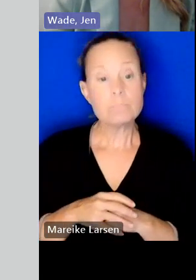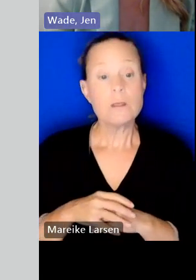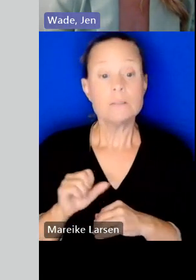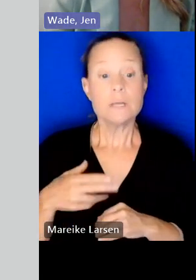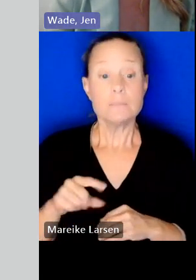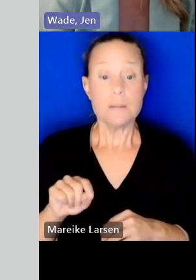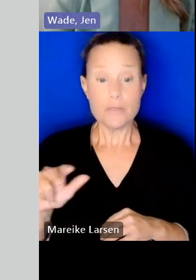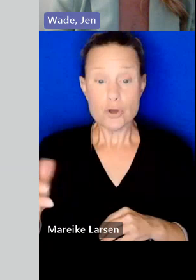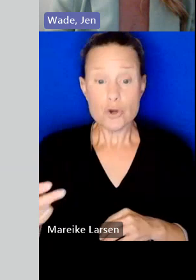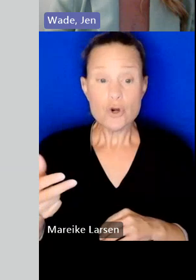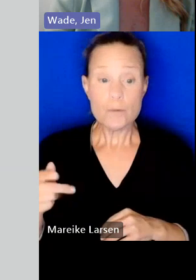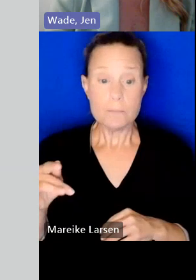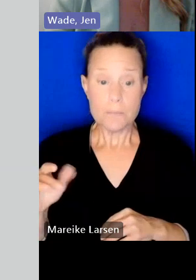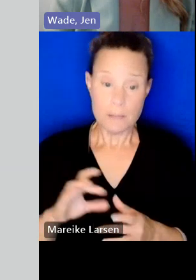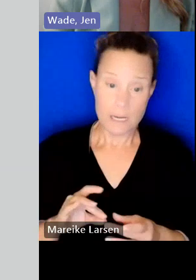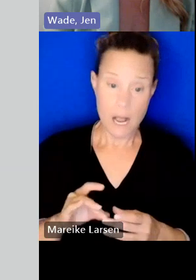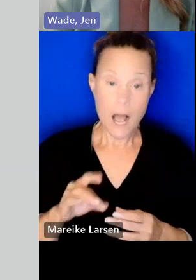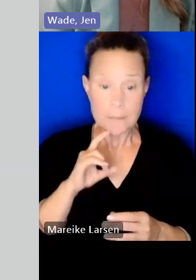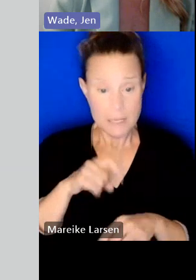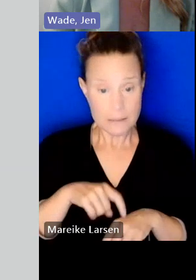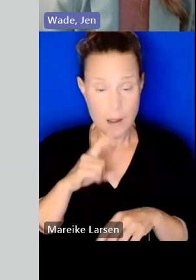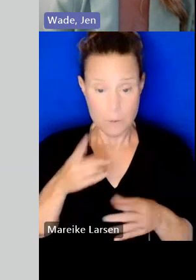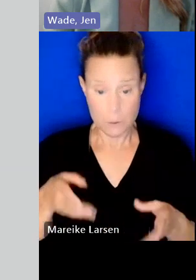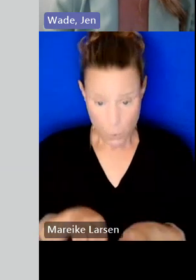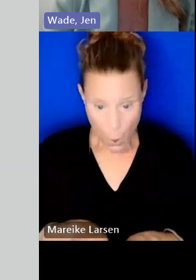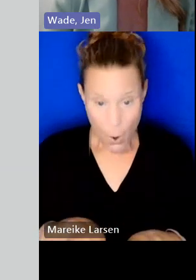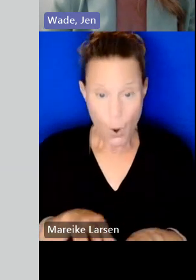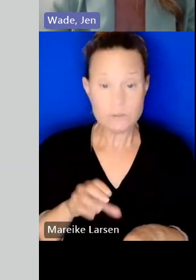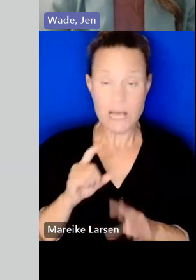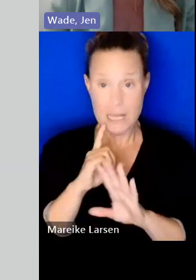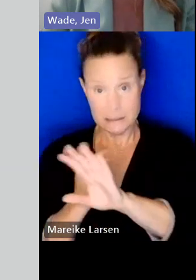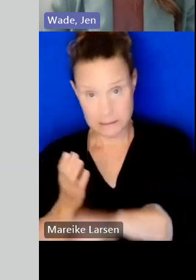September 3rd public comment window will close and the submission of the final